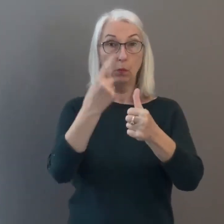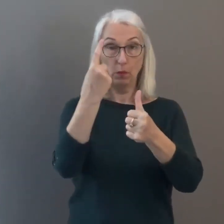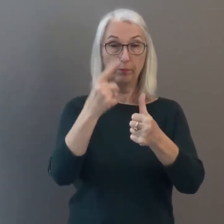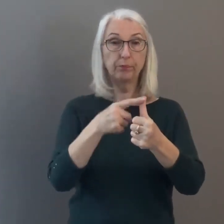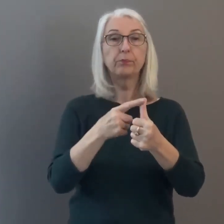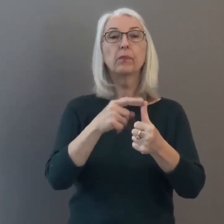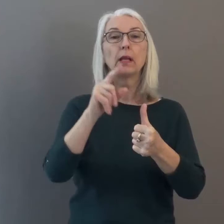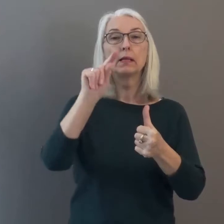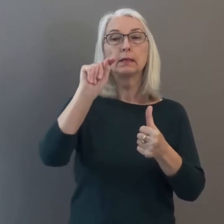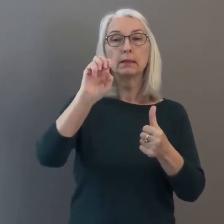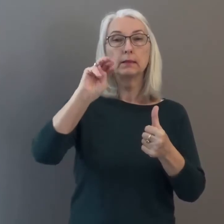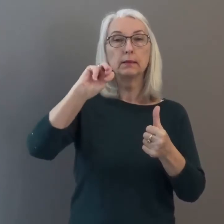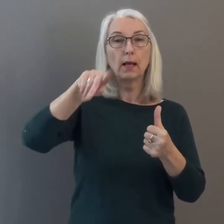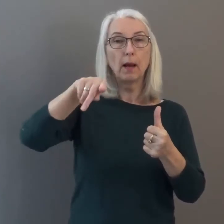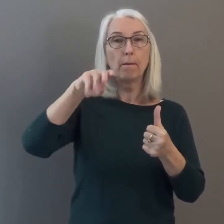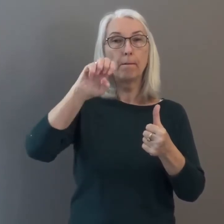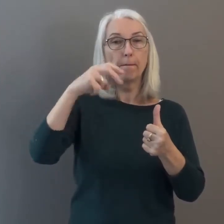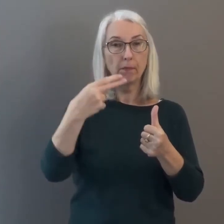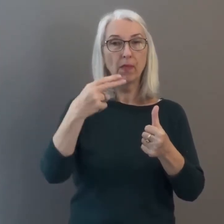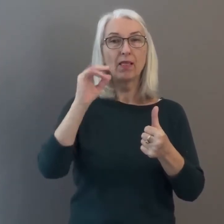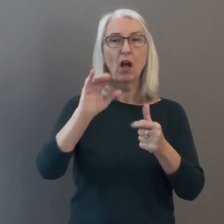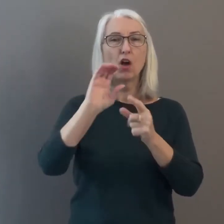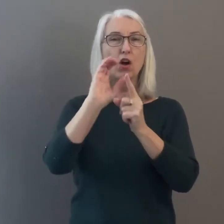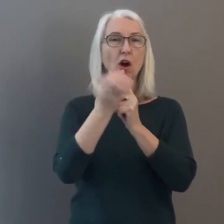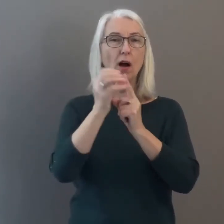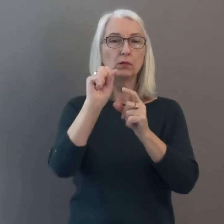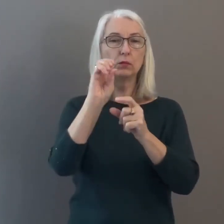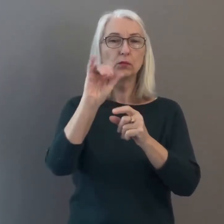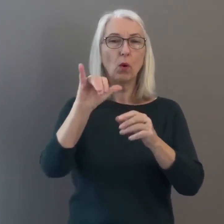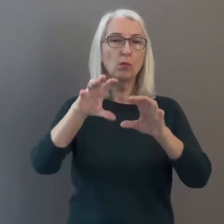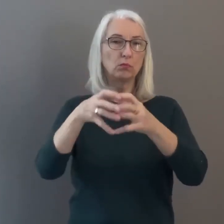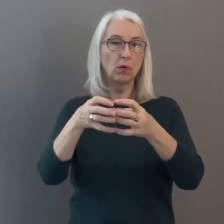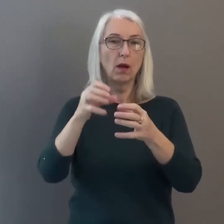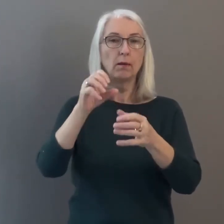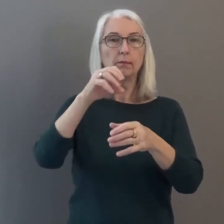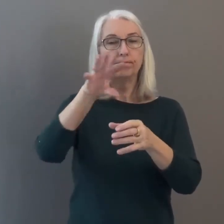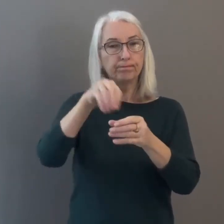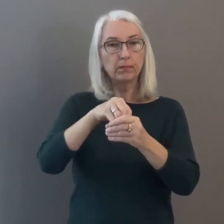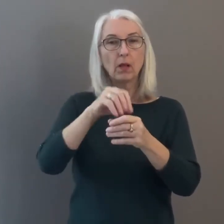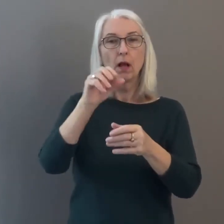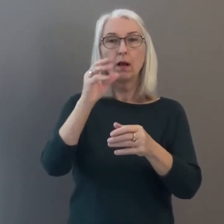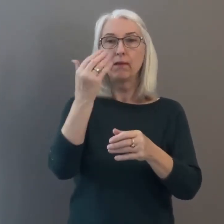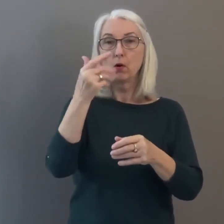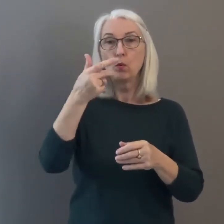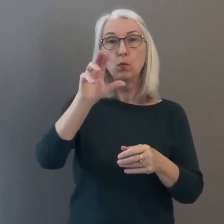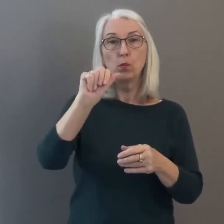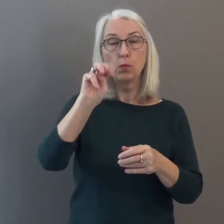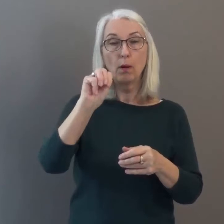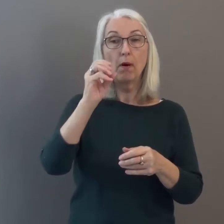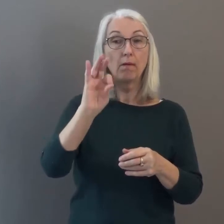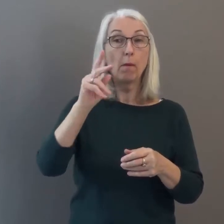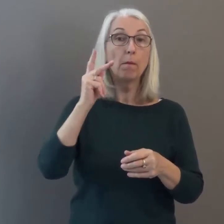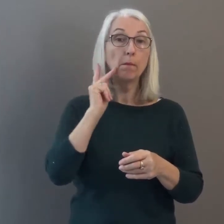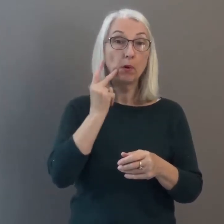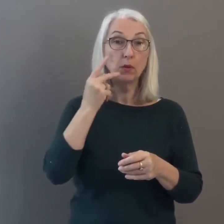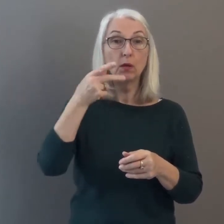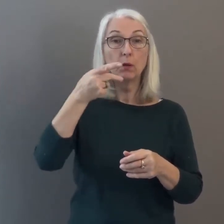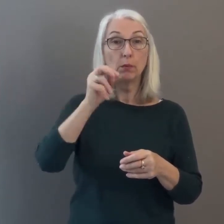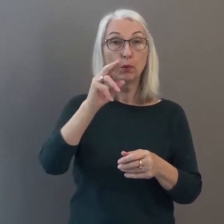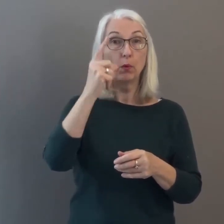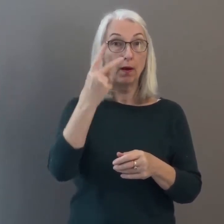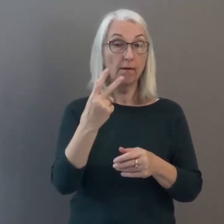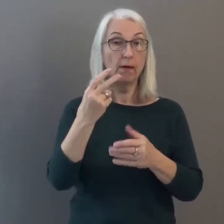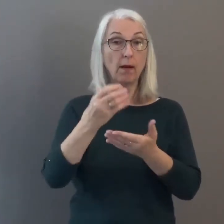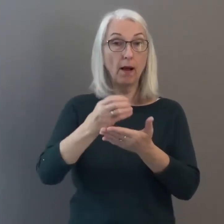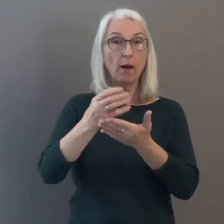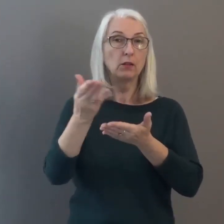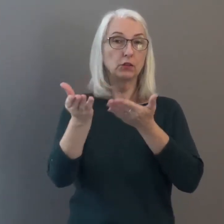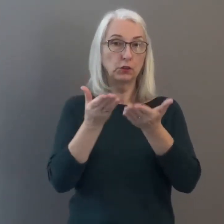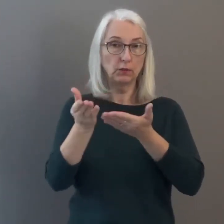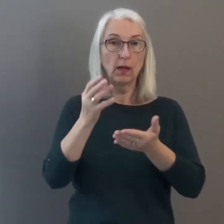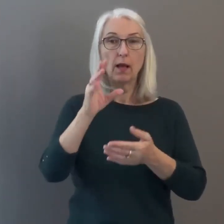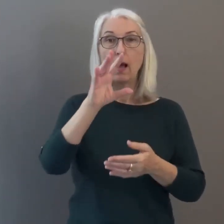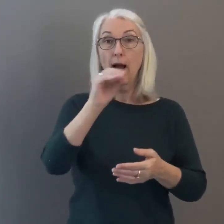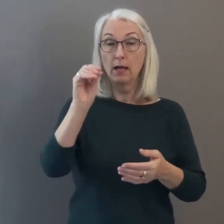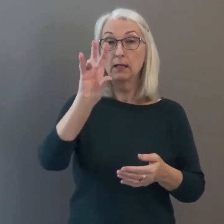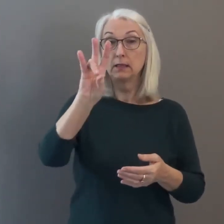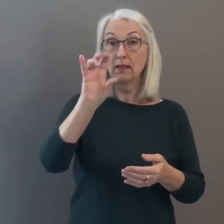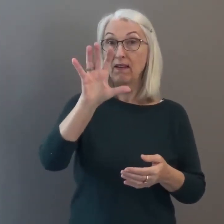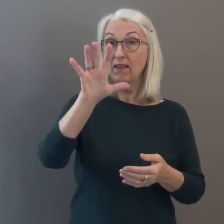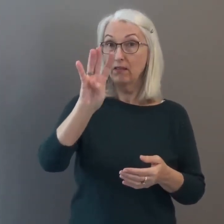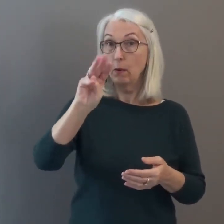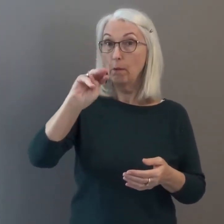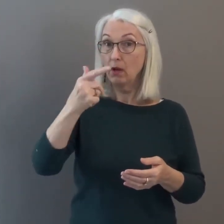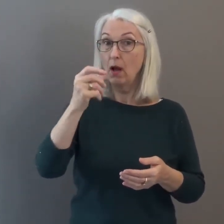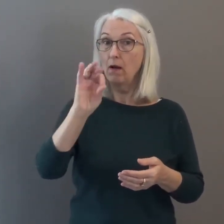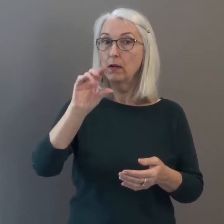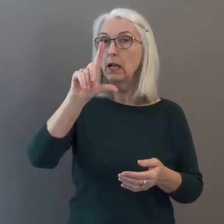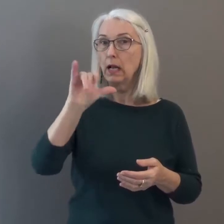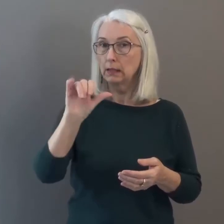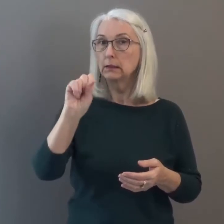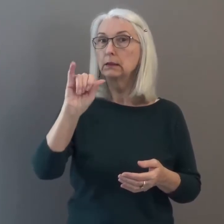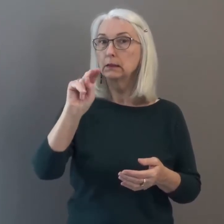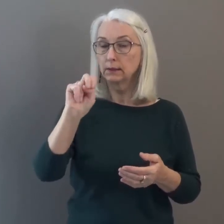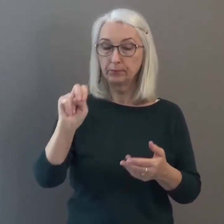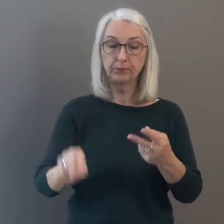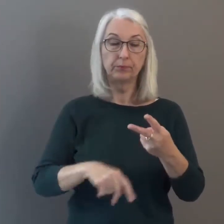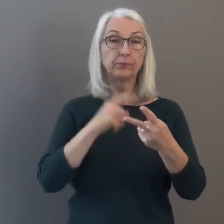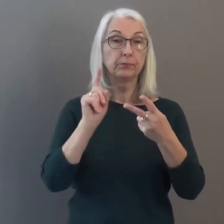1. Tempeh. This cultured soy product contains about 15 grams of protein per ½ cup serving, and 754 mg of lysine